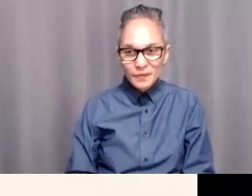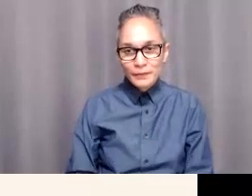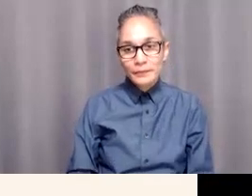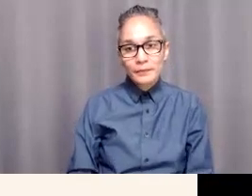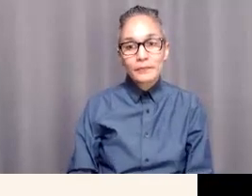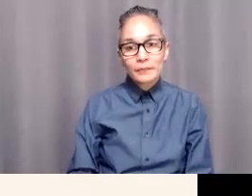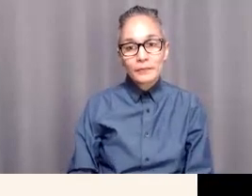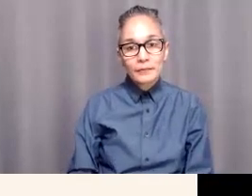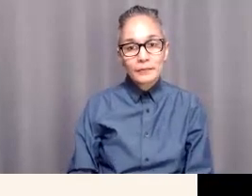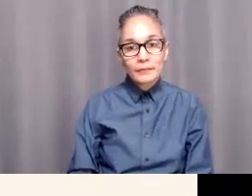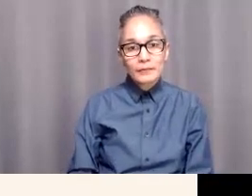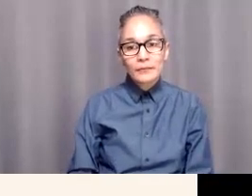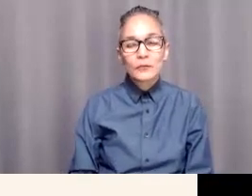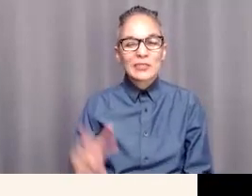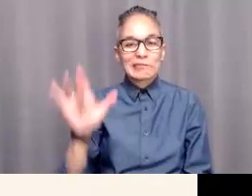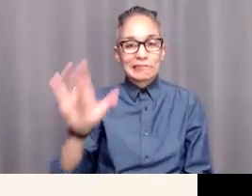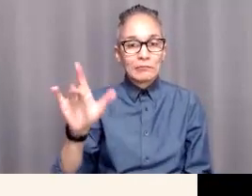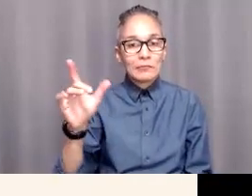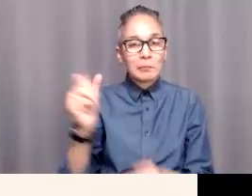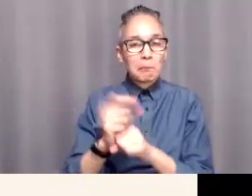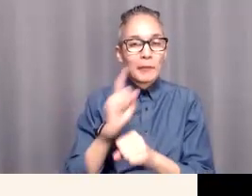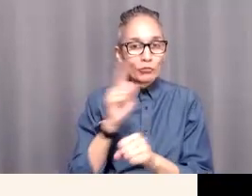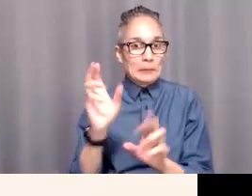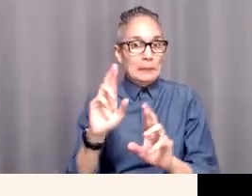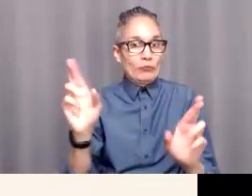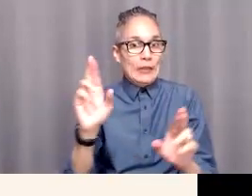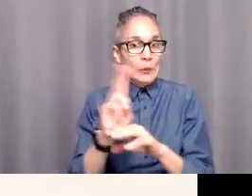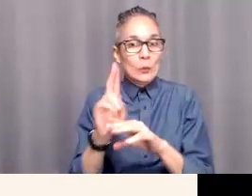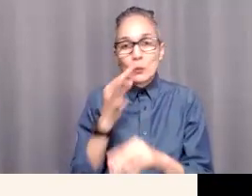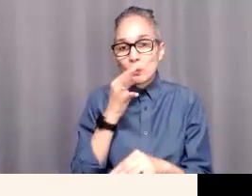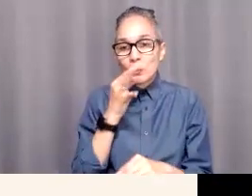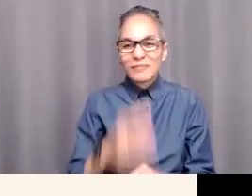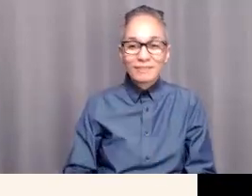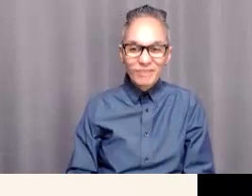Just make sure you can click and view and download that.